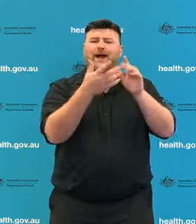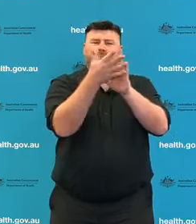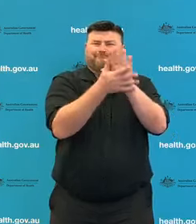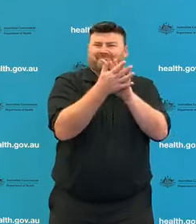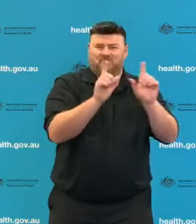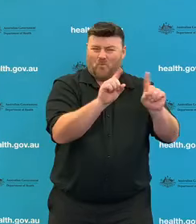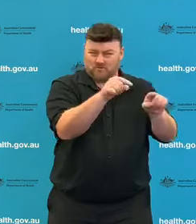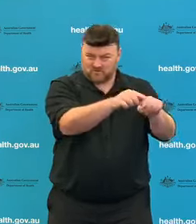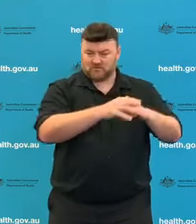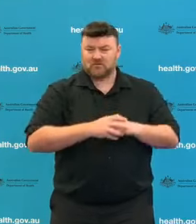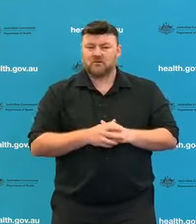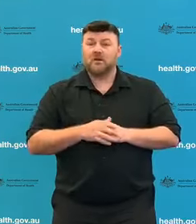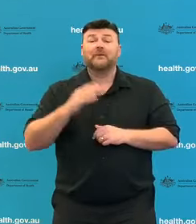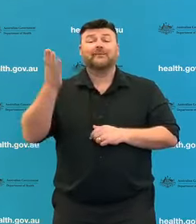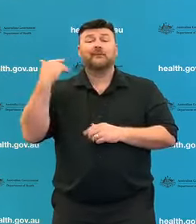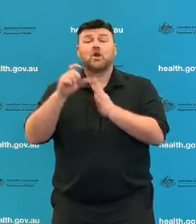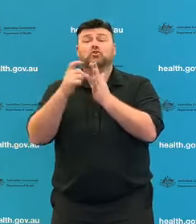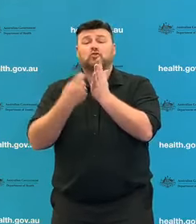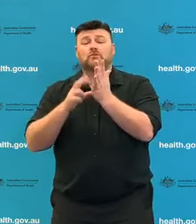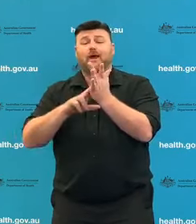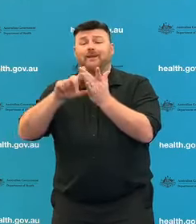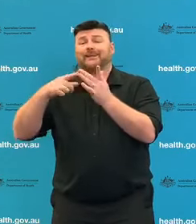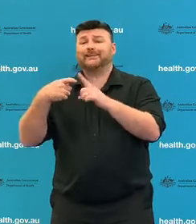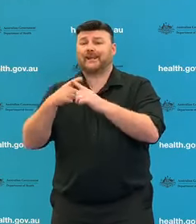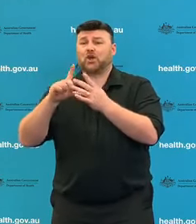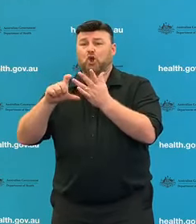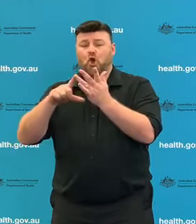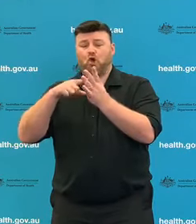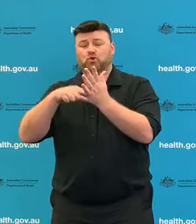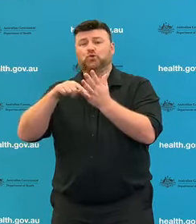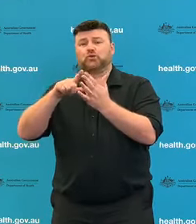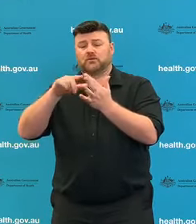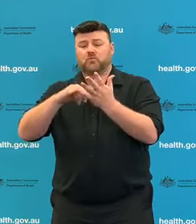Obviously the priority about hotspots is